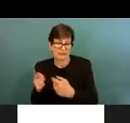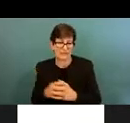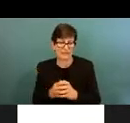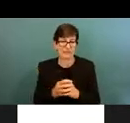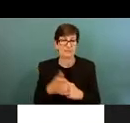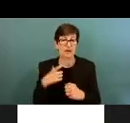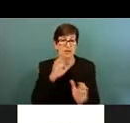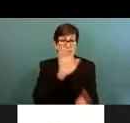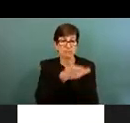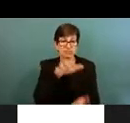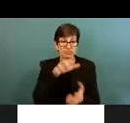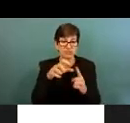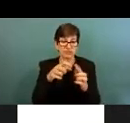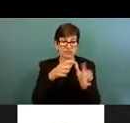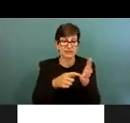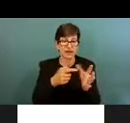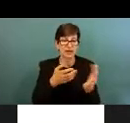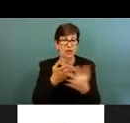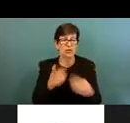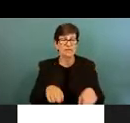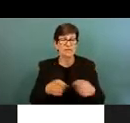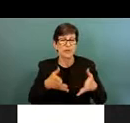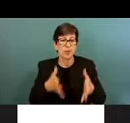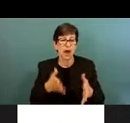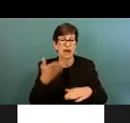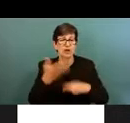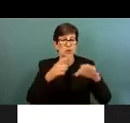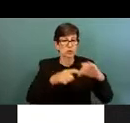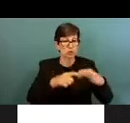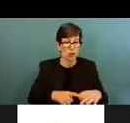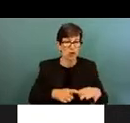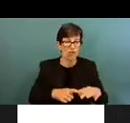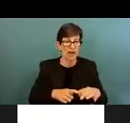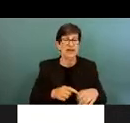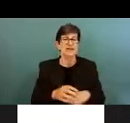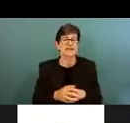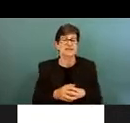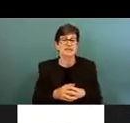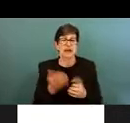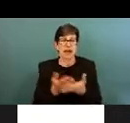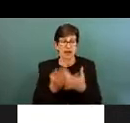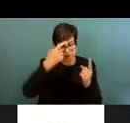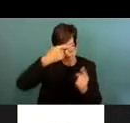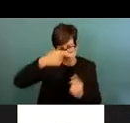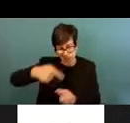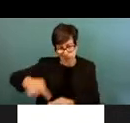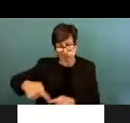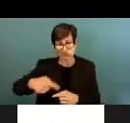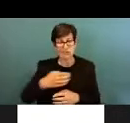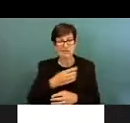survey. We have a revised approach to calculating some of the key components of the index, so